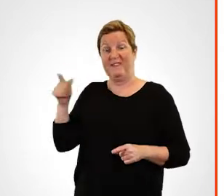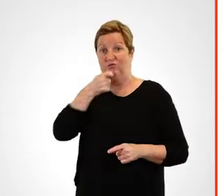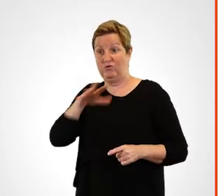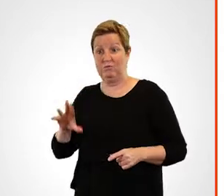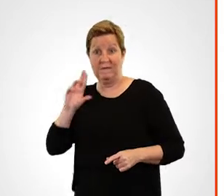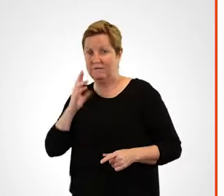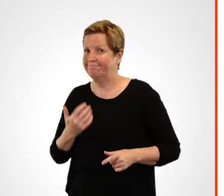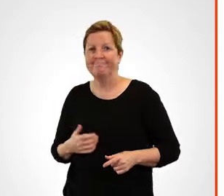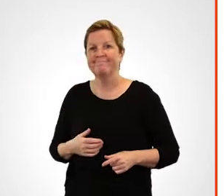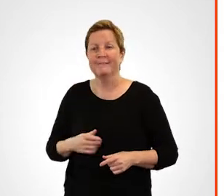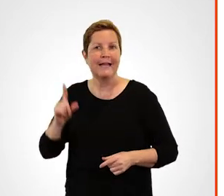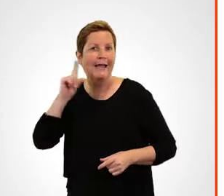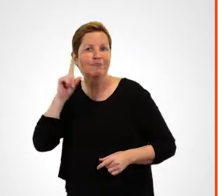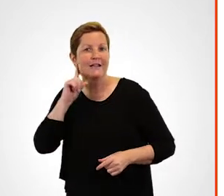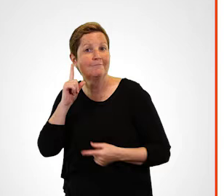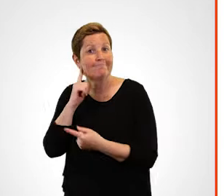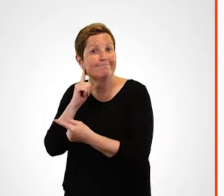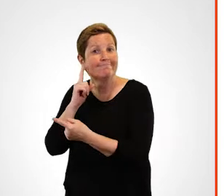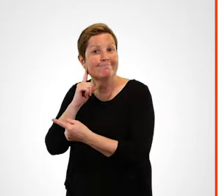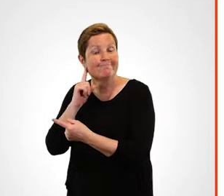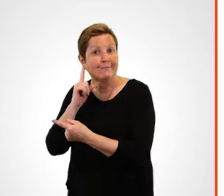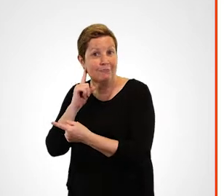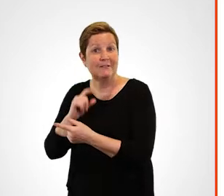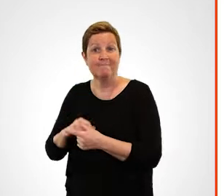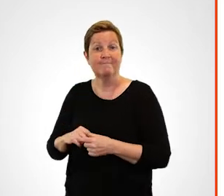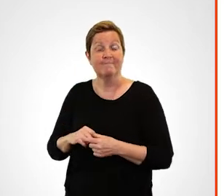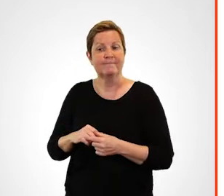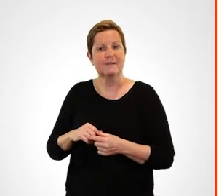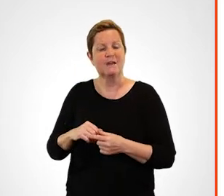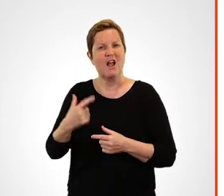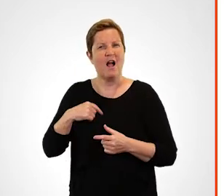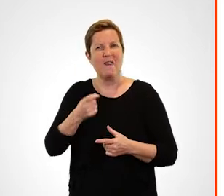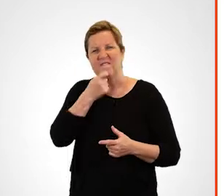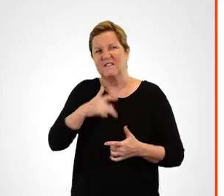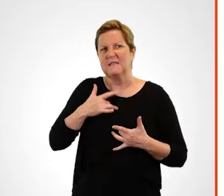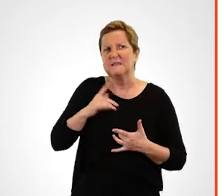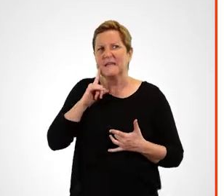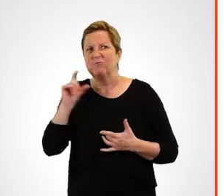I hesitated before I used pictures of a hearing child, but I thought it made my point pretty well.